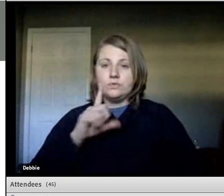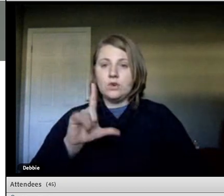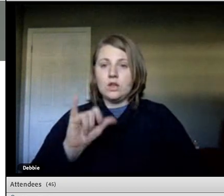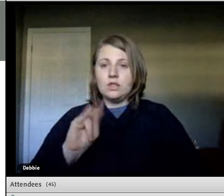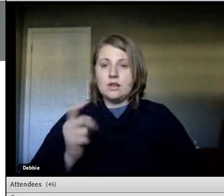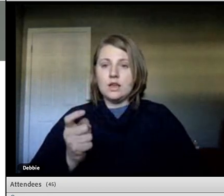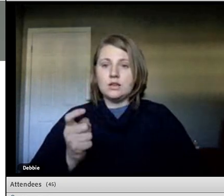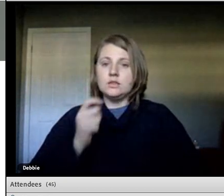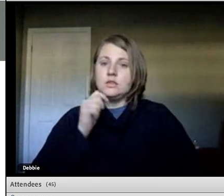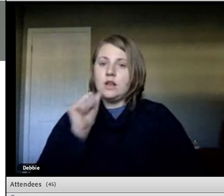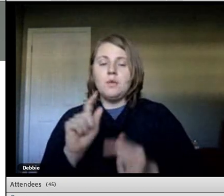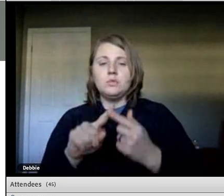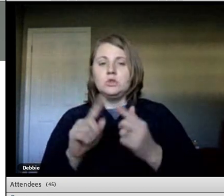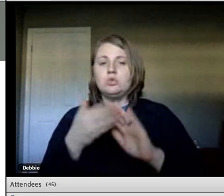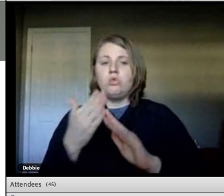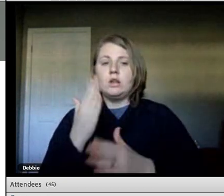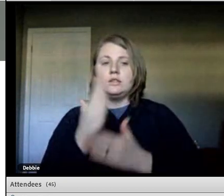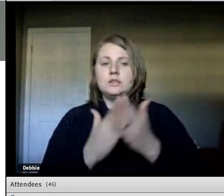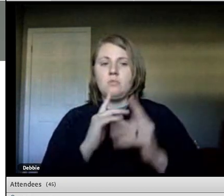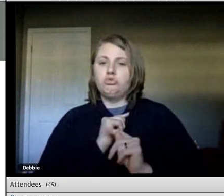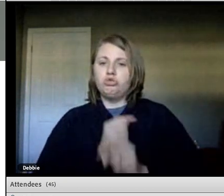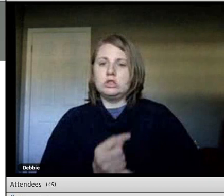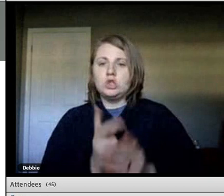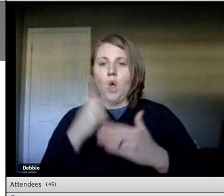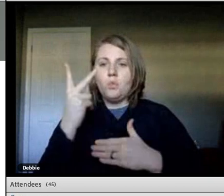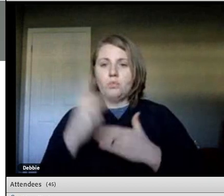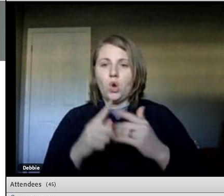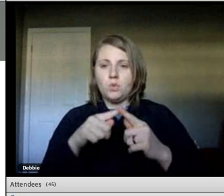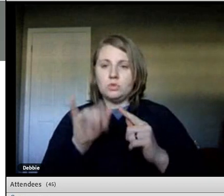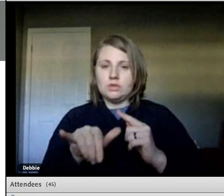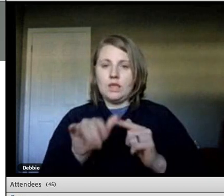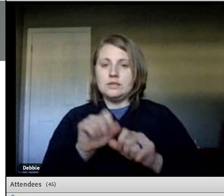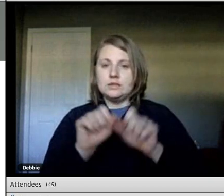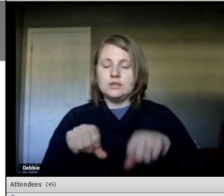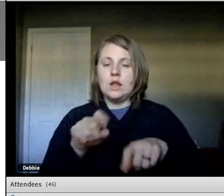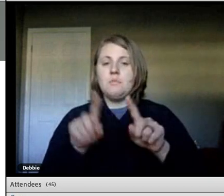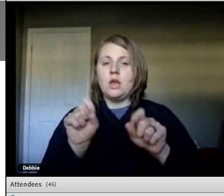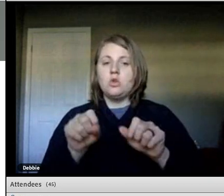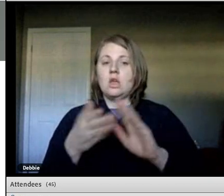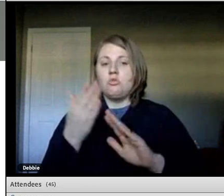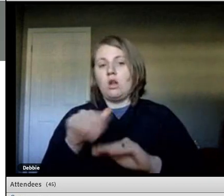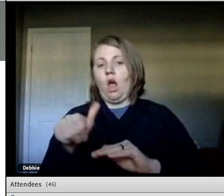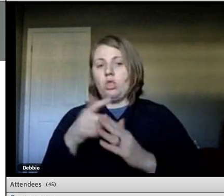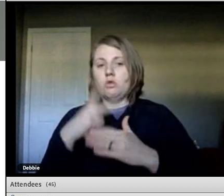some traditional programs on it, but you can run other programs on it, a lot of the stuff wee covered today.